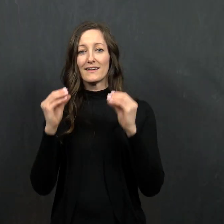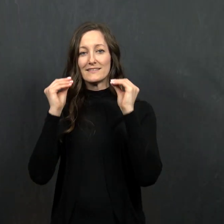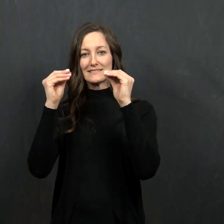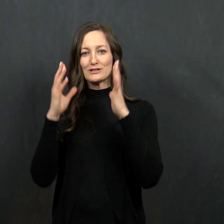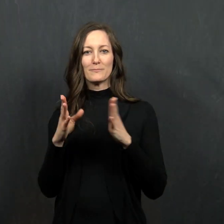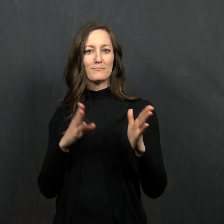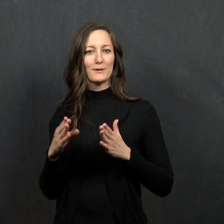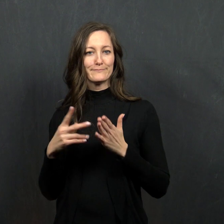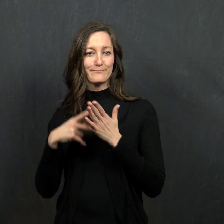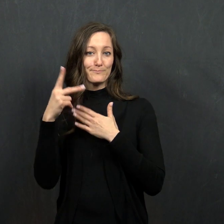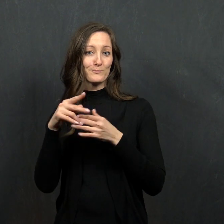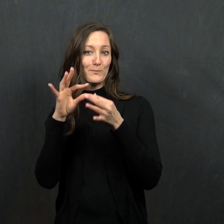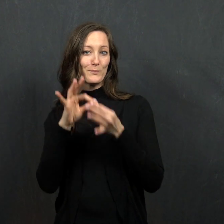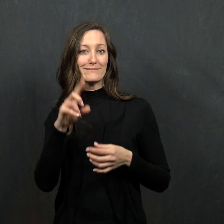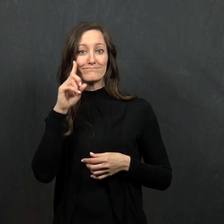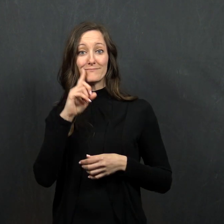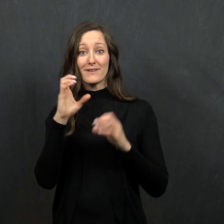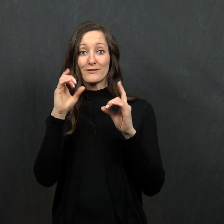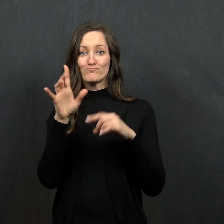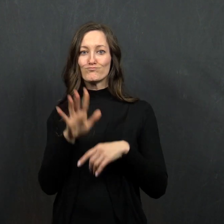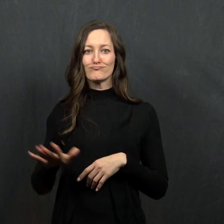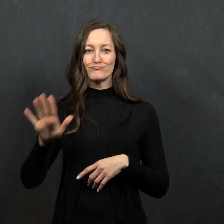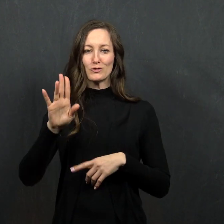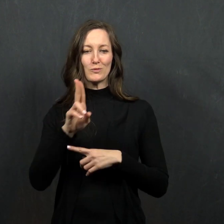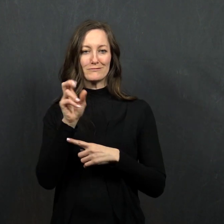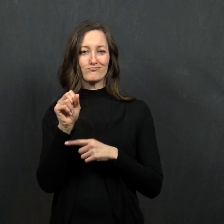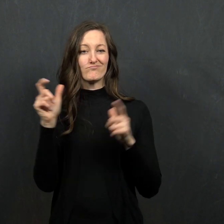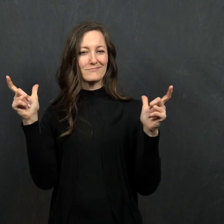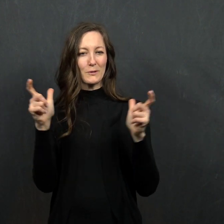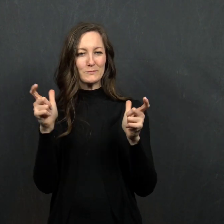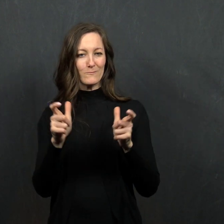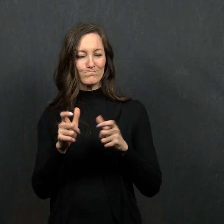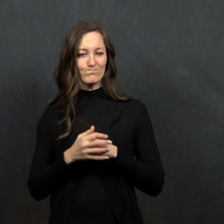The number of teacher preparation programs in deaf education in the U.S. is going down.